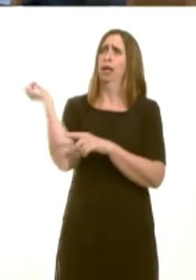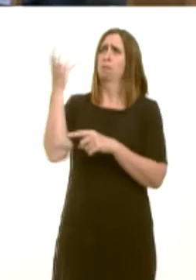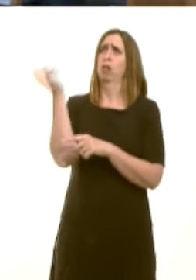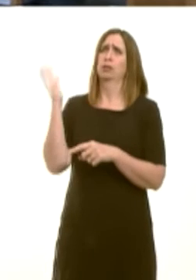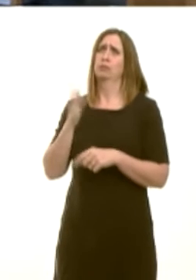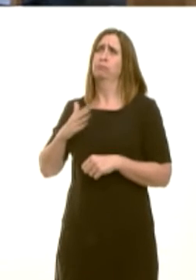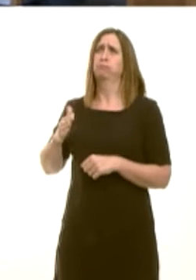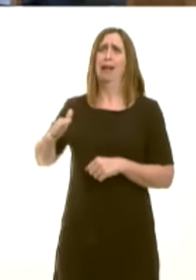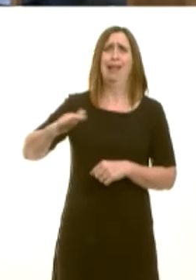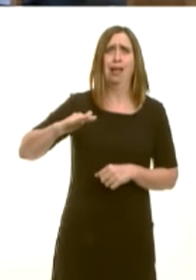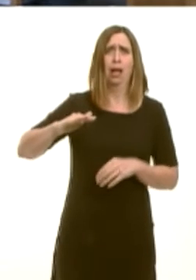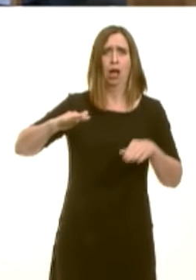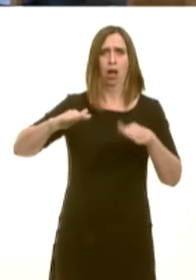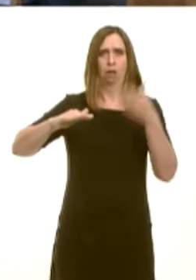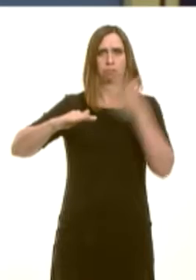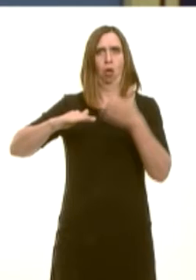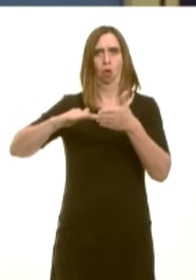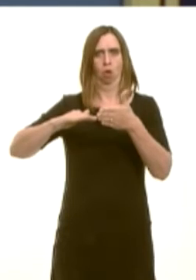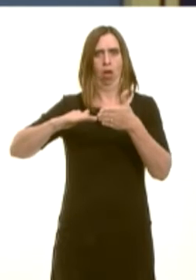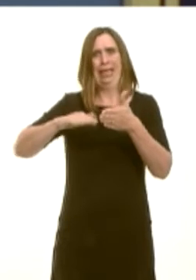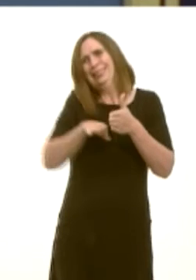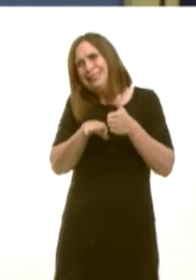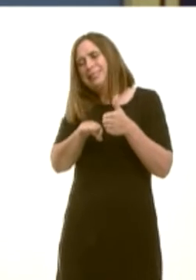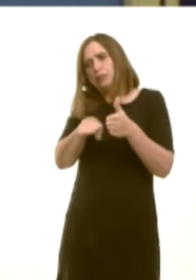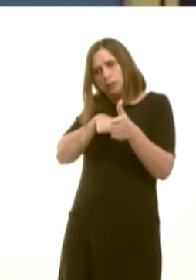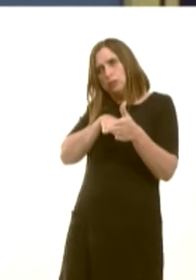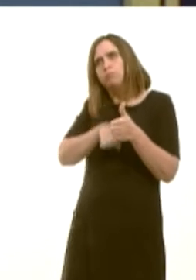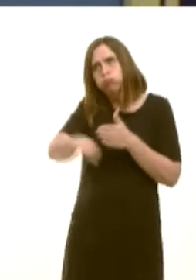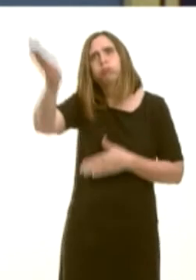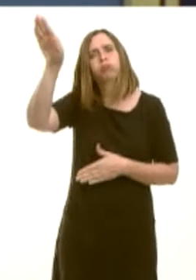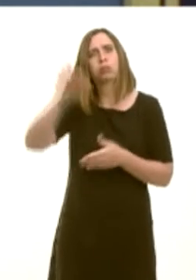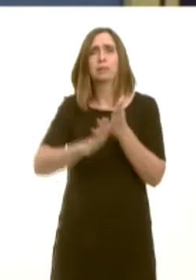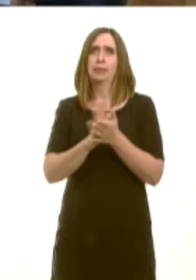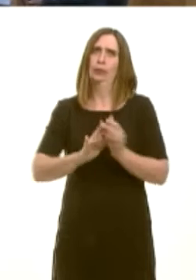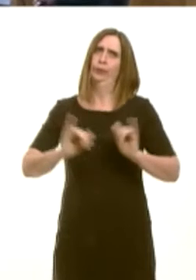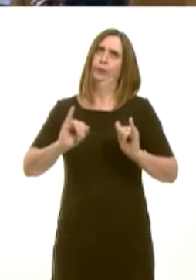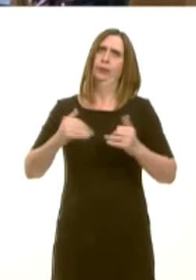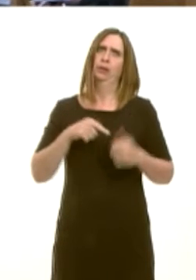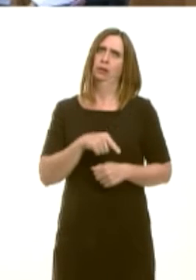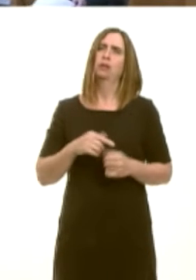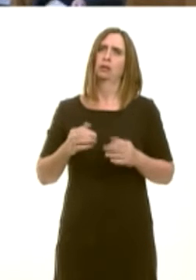with the problems of the traffic on the roads around it, could have actually delayed that situation. Carwyn Jones: I know that officials held meetings